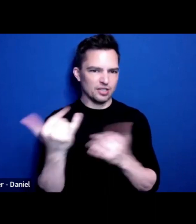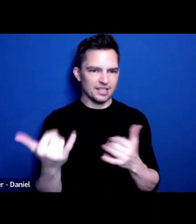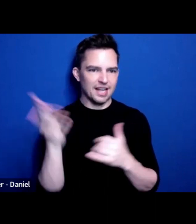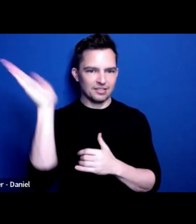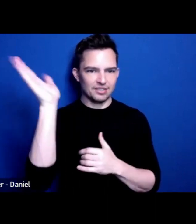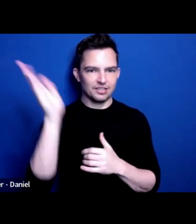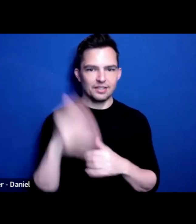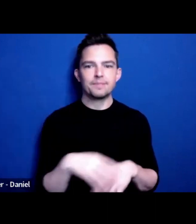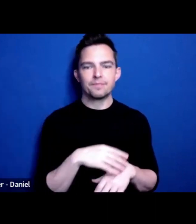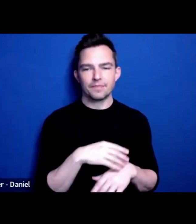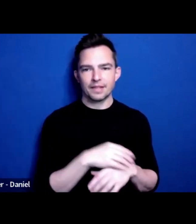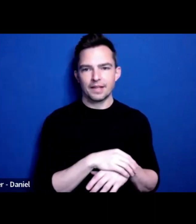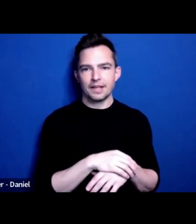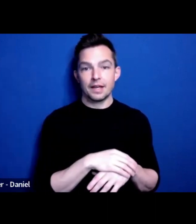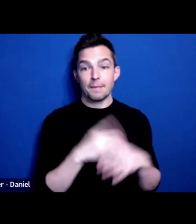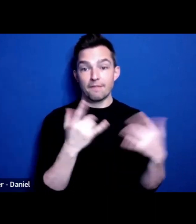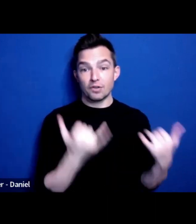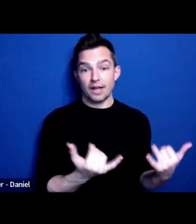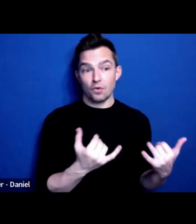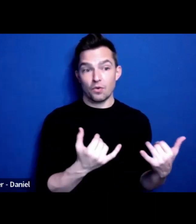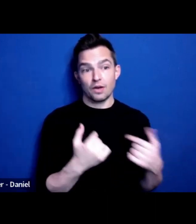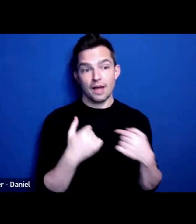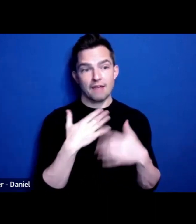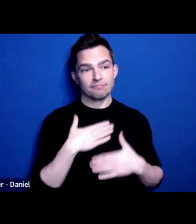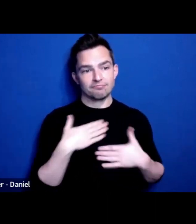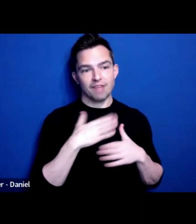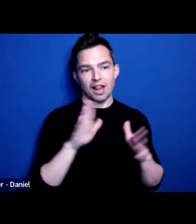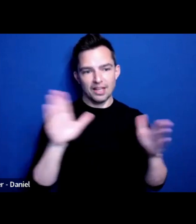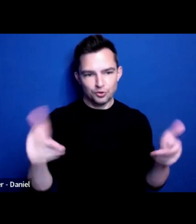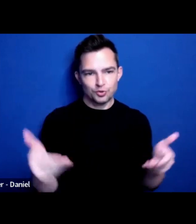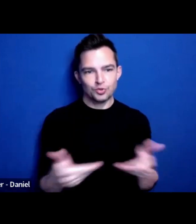today. But right now, I had the pleasure of introducing Miss